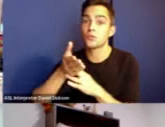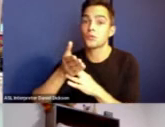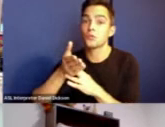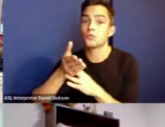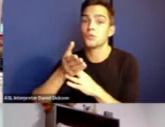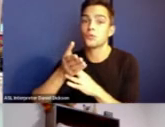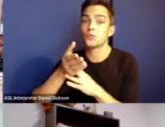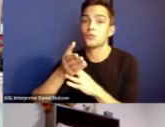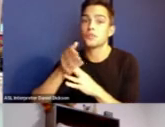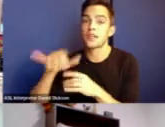We'll look into it.